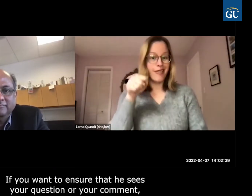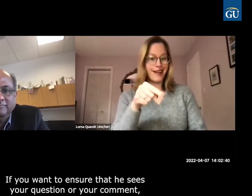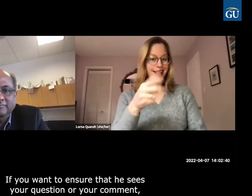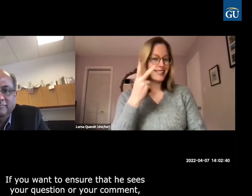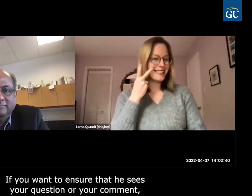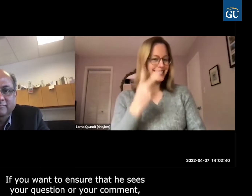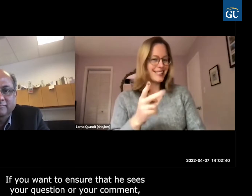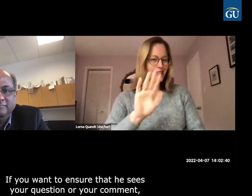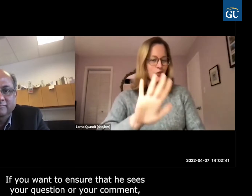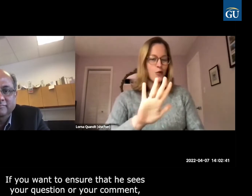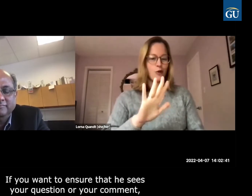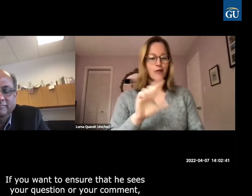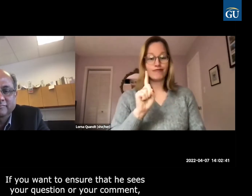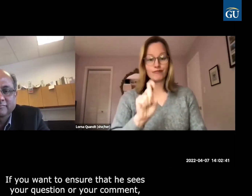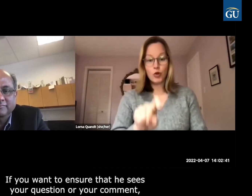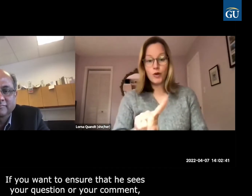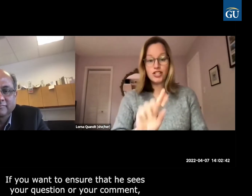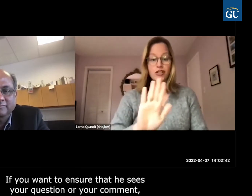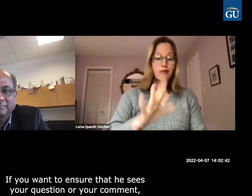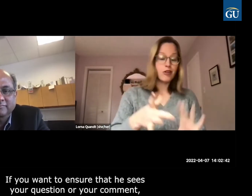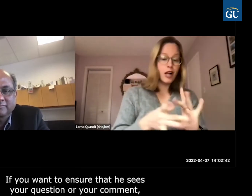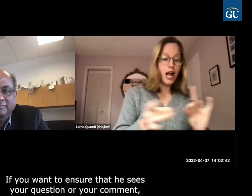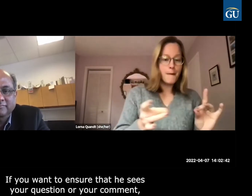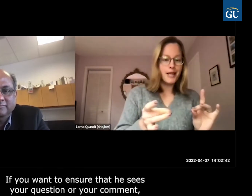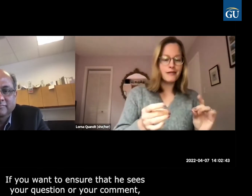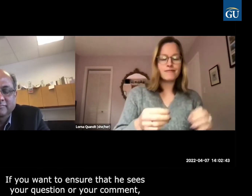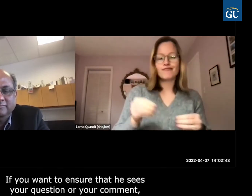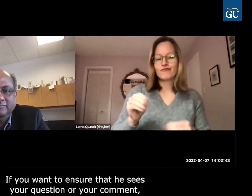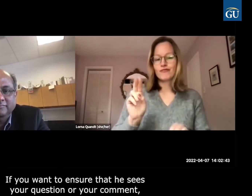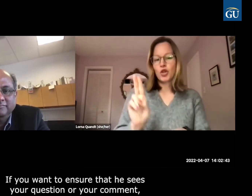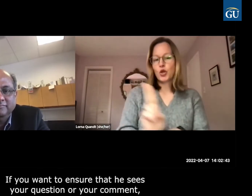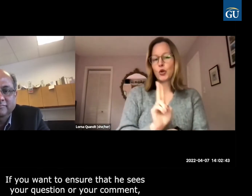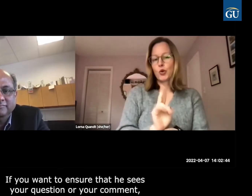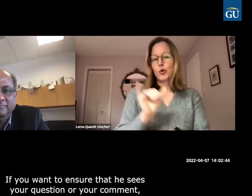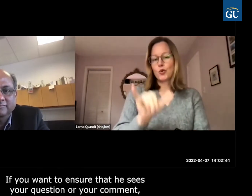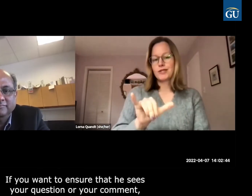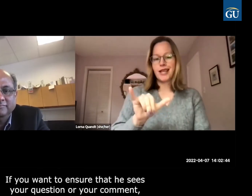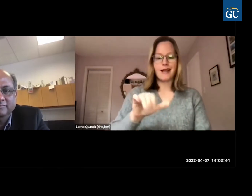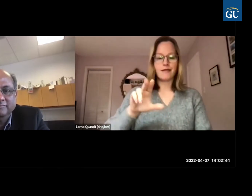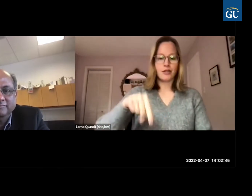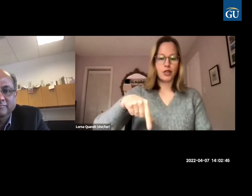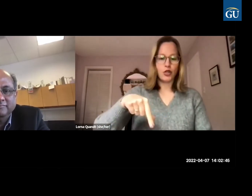if you want to ensure that he sees your question or your